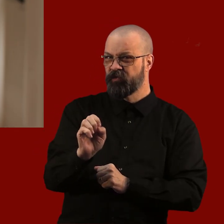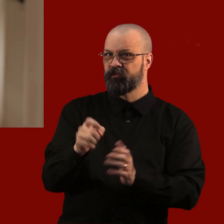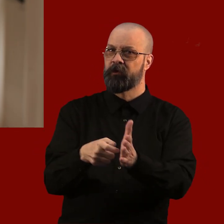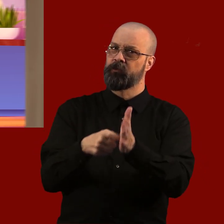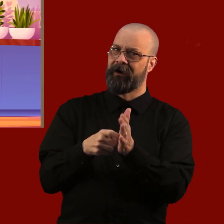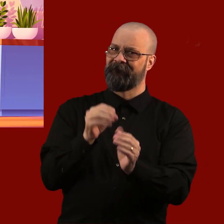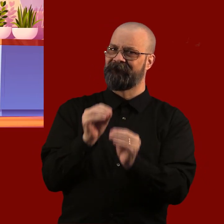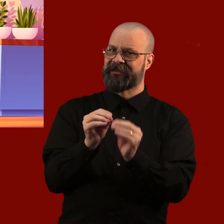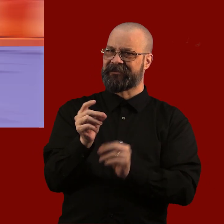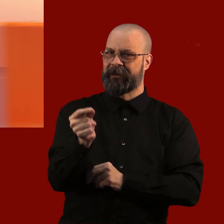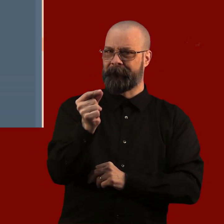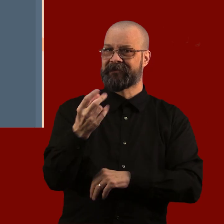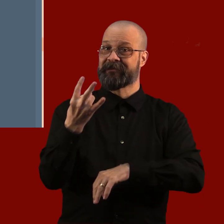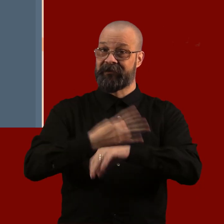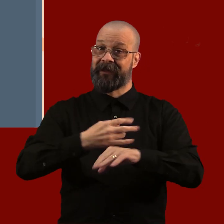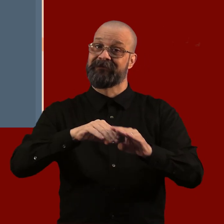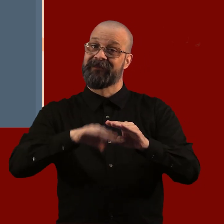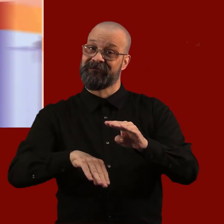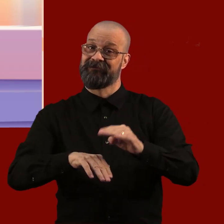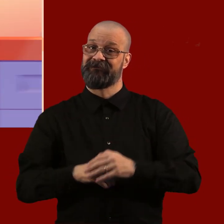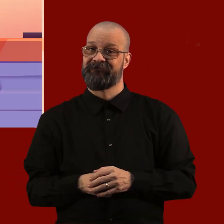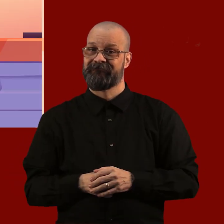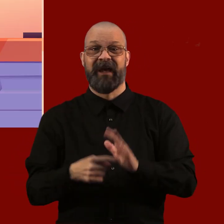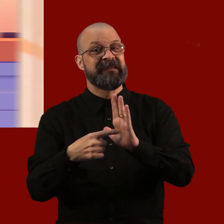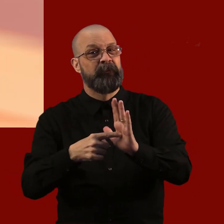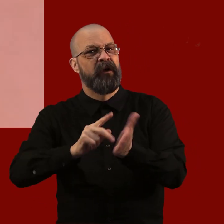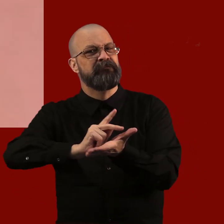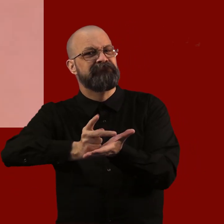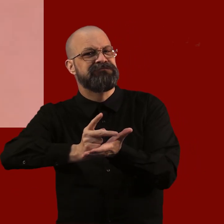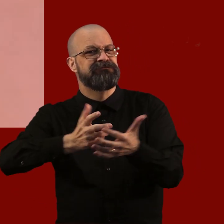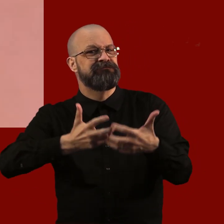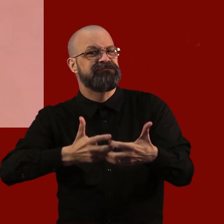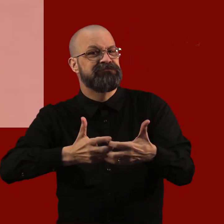Examples include damaged appliances, leaky faucets, or broken ceiling fans.